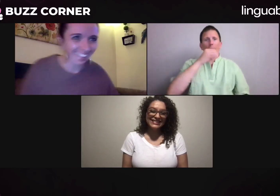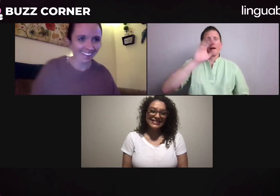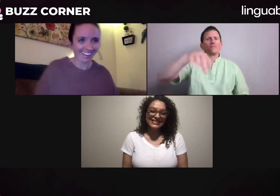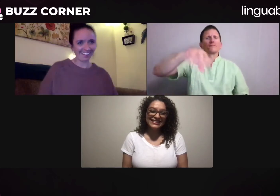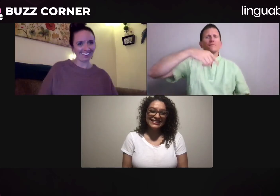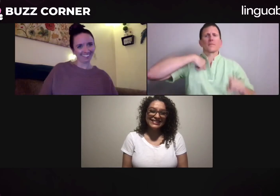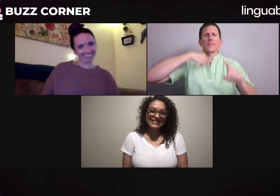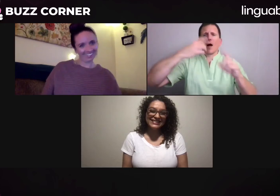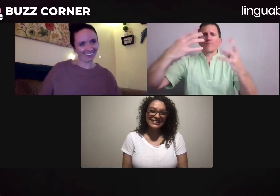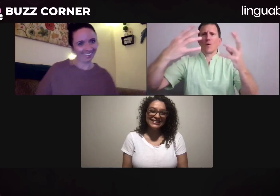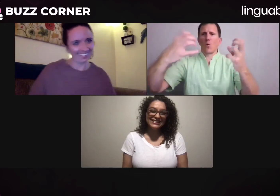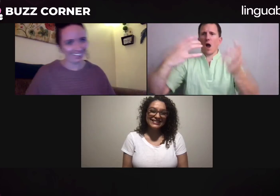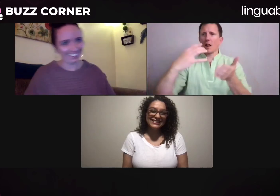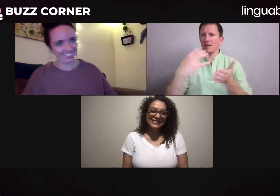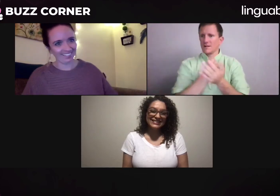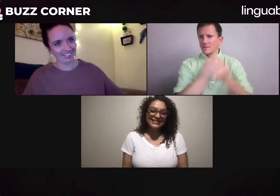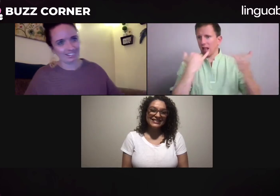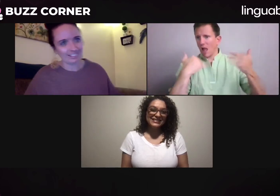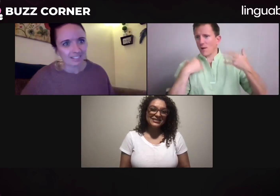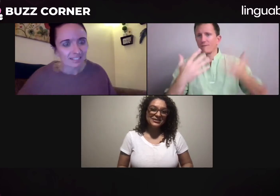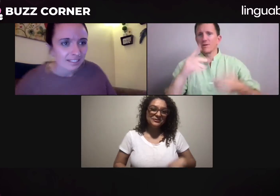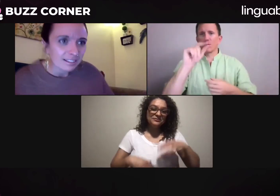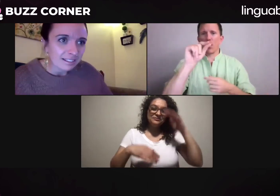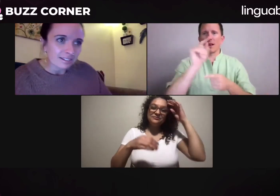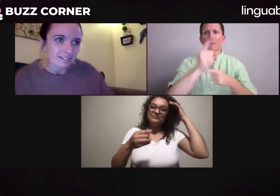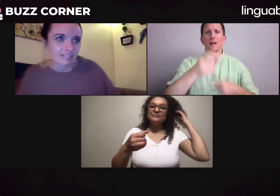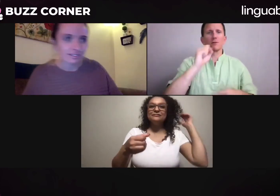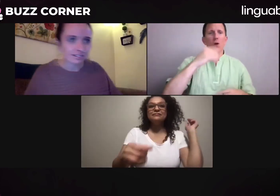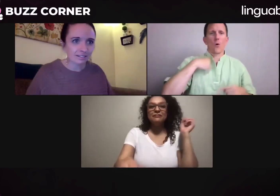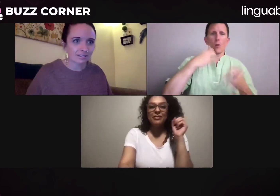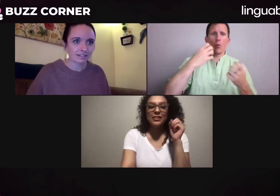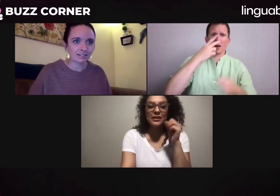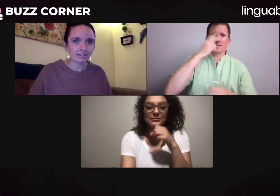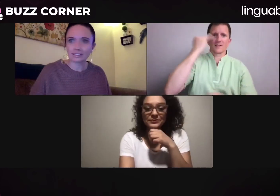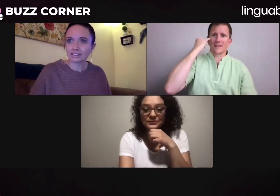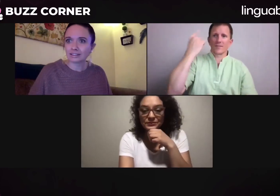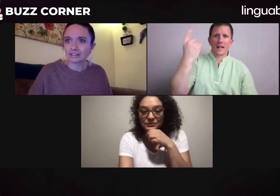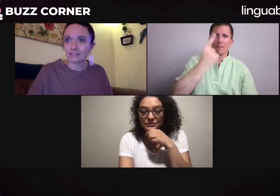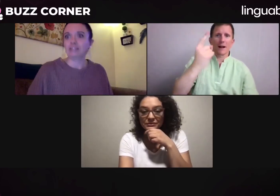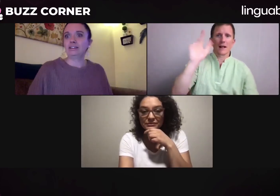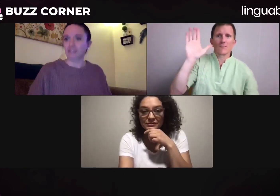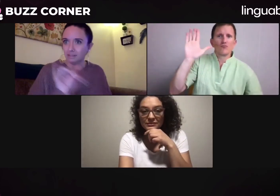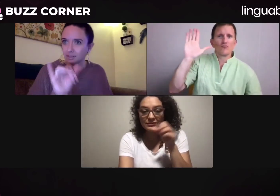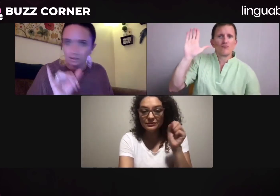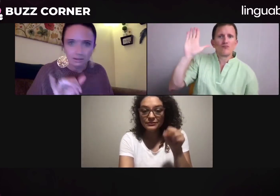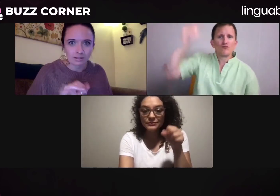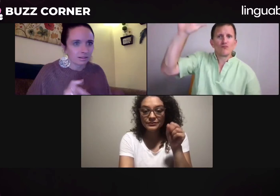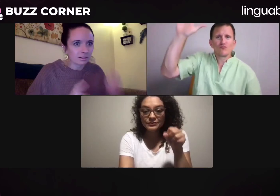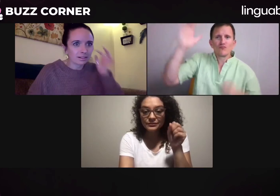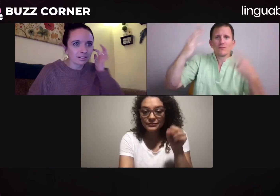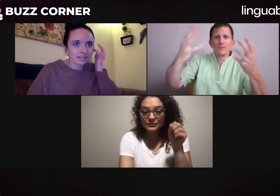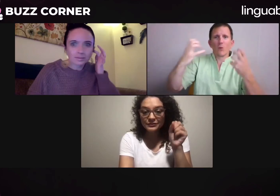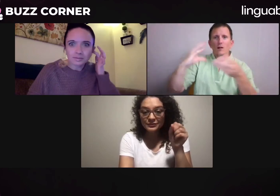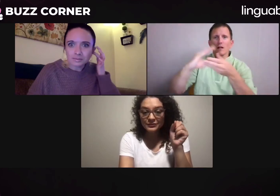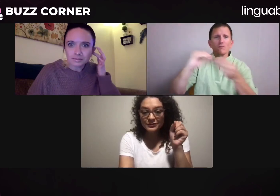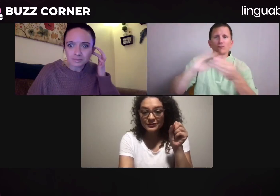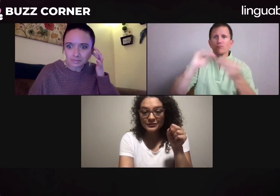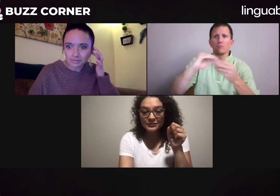We have 20 minutes left, so I want to see if anybody in the audience would like to make a comment.